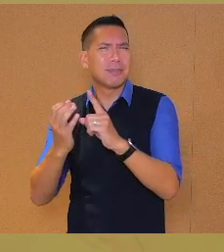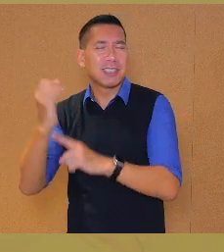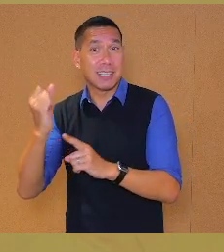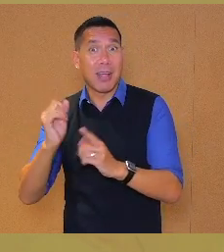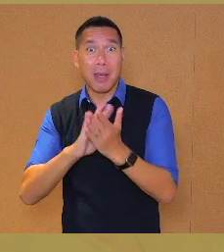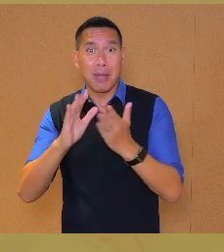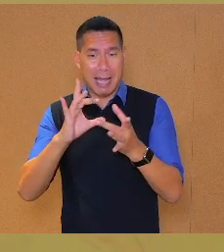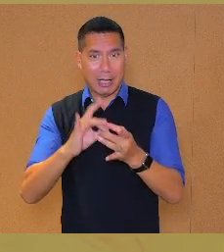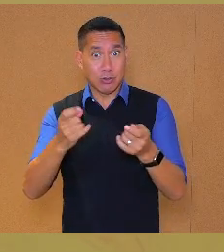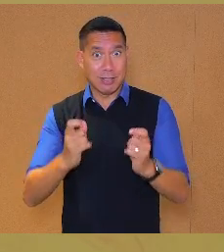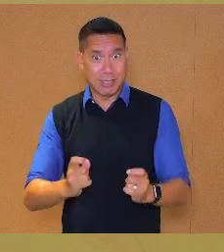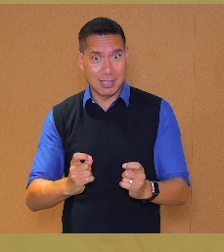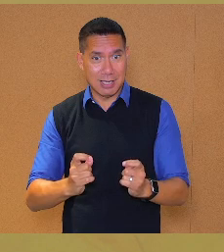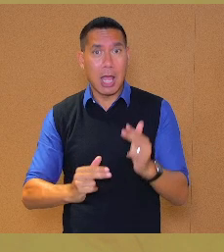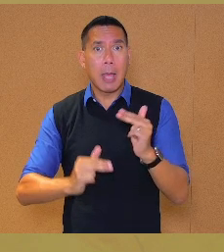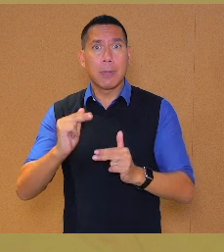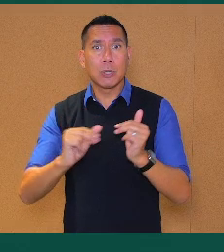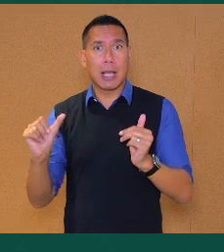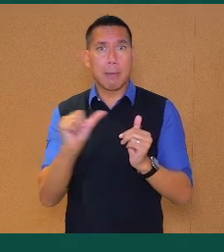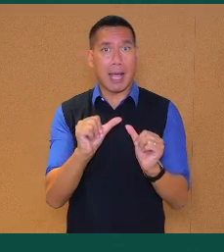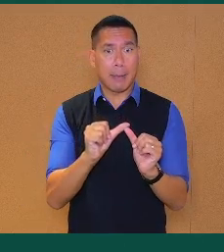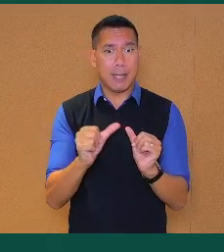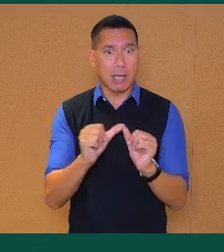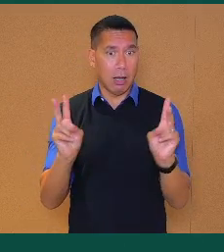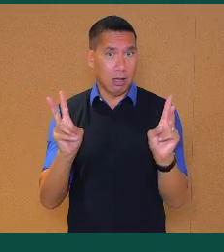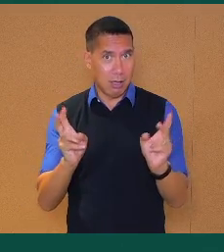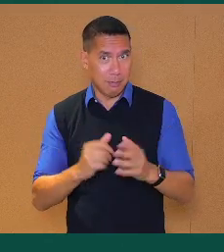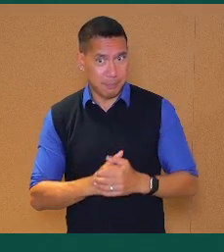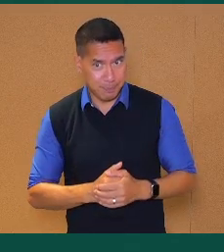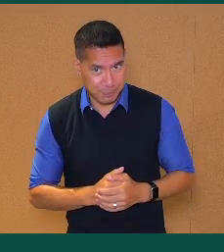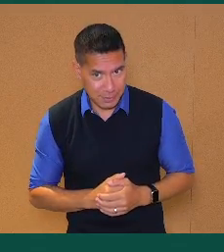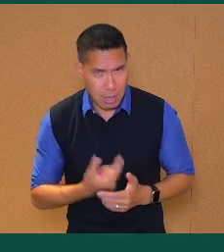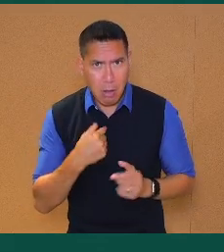Building Back Better. >> We have been challenged like never before by the global pandemic and extreme weather